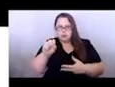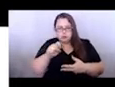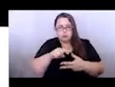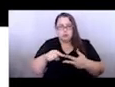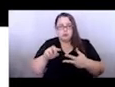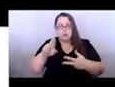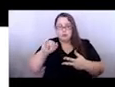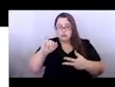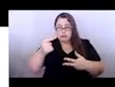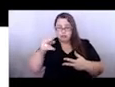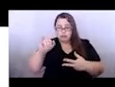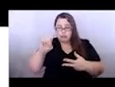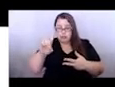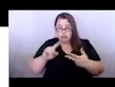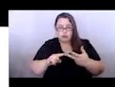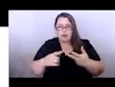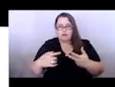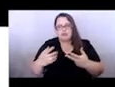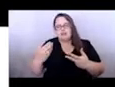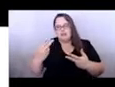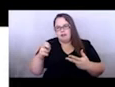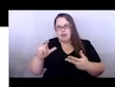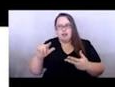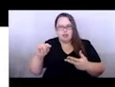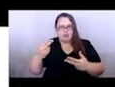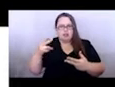So beginning with porous, those are weak, poorly expressed.